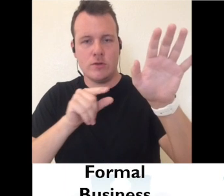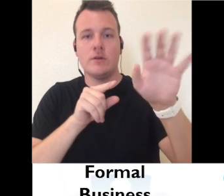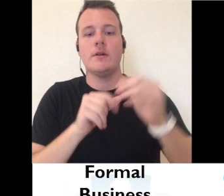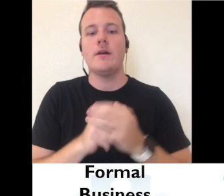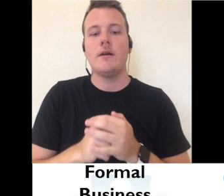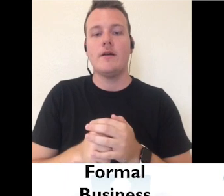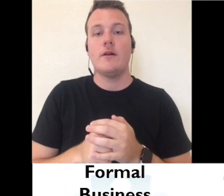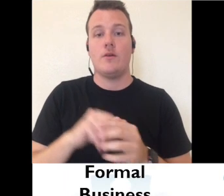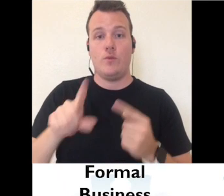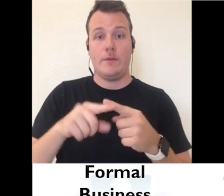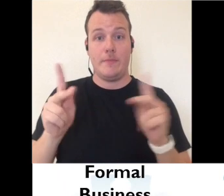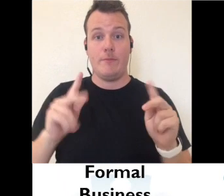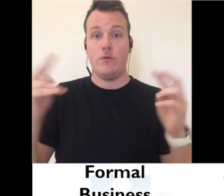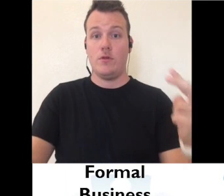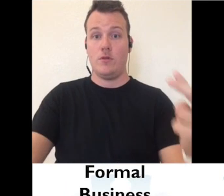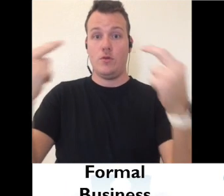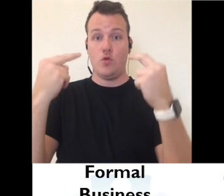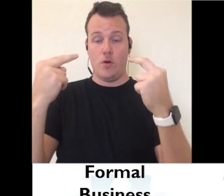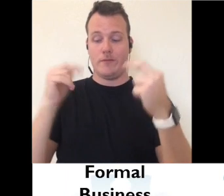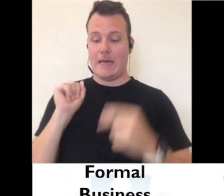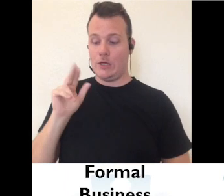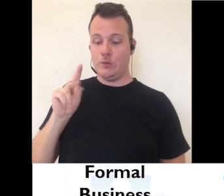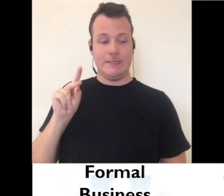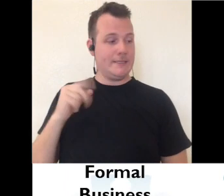One looks the same as another, looks the same as another, looks the same as